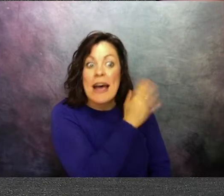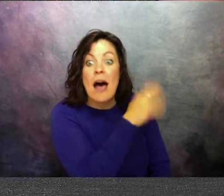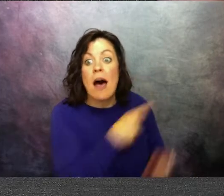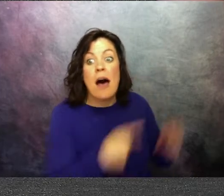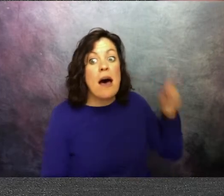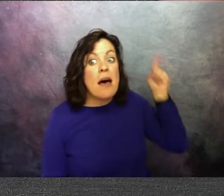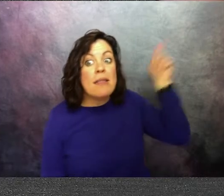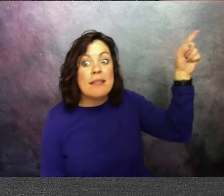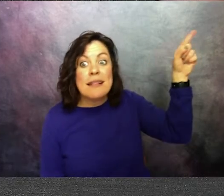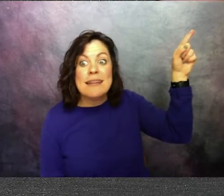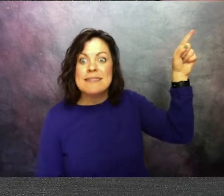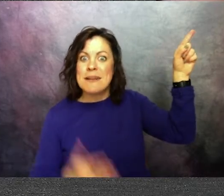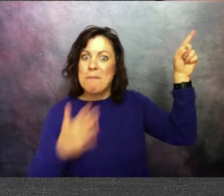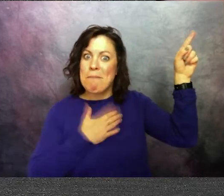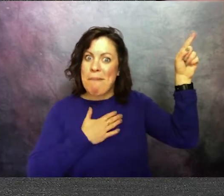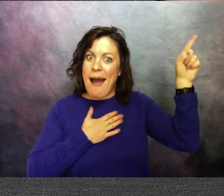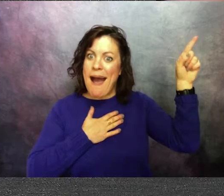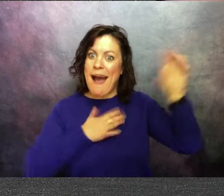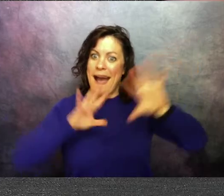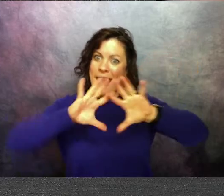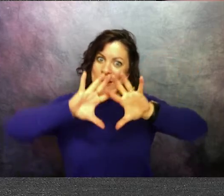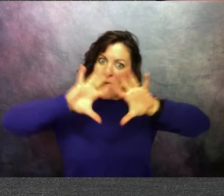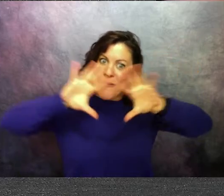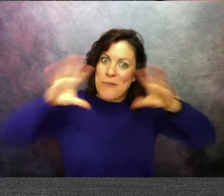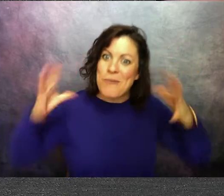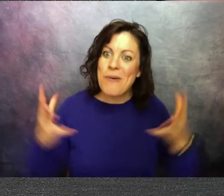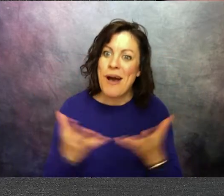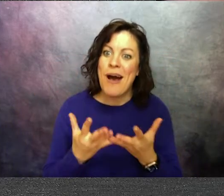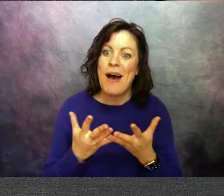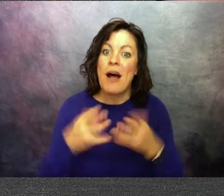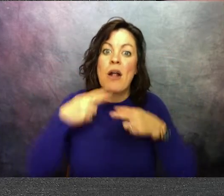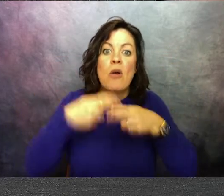This is my world. It's called earth.